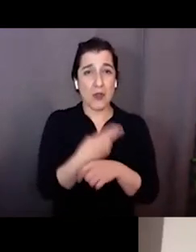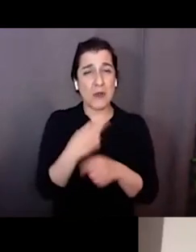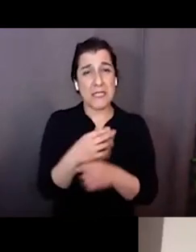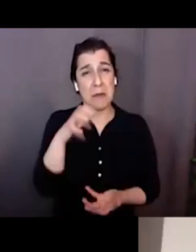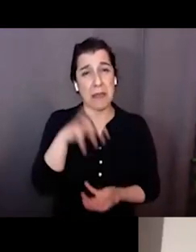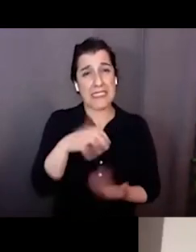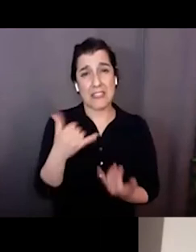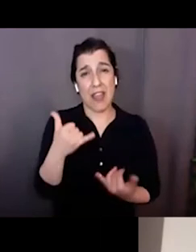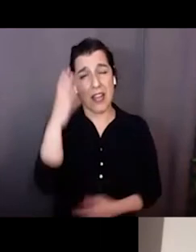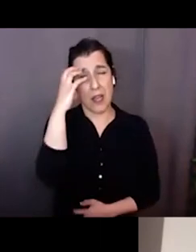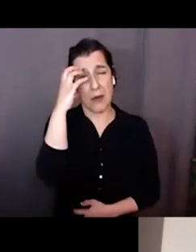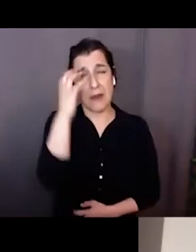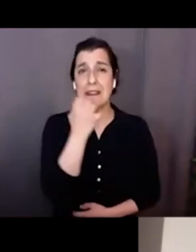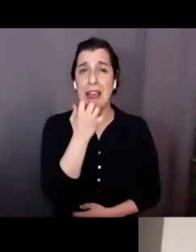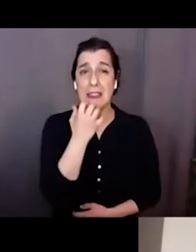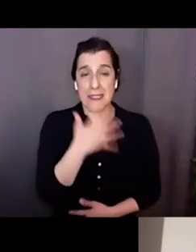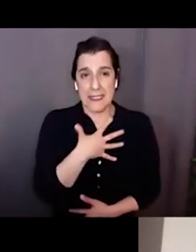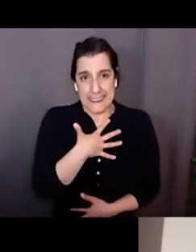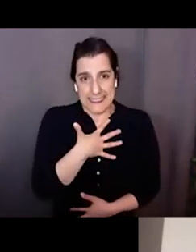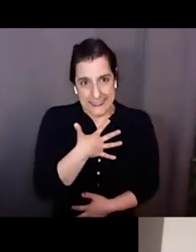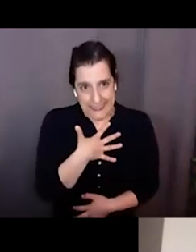for me. And thinking about the relationship between the Penn dynamic and then